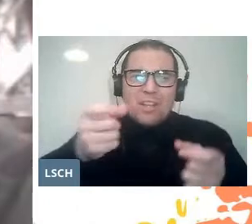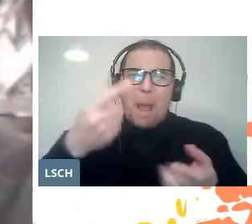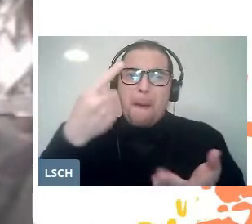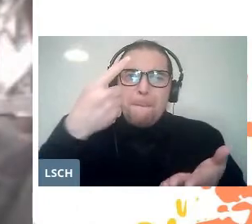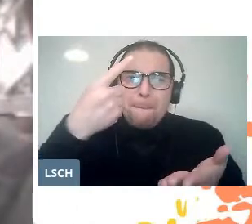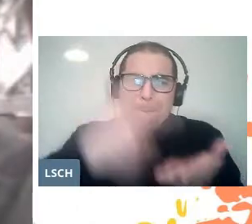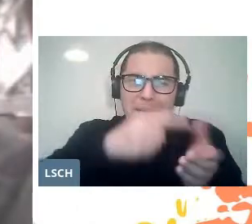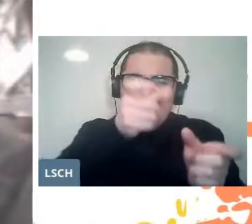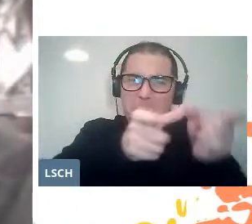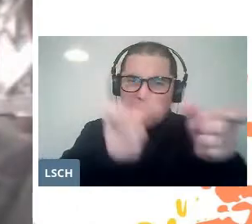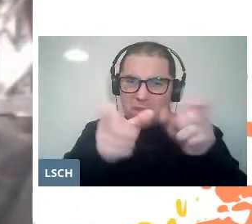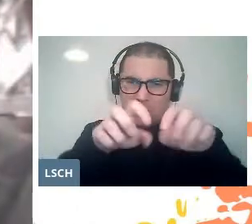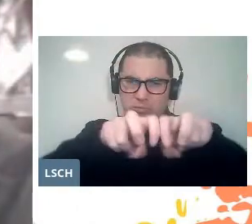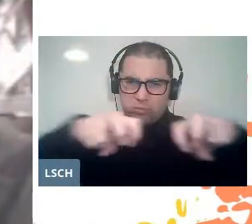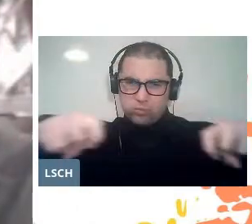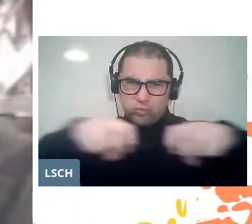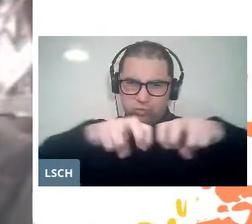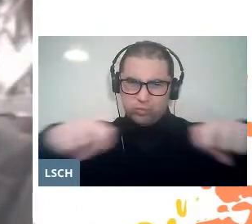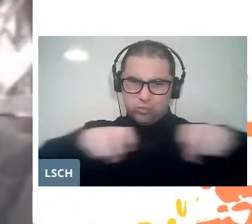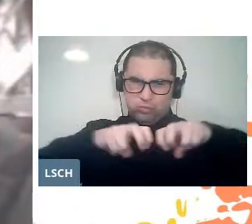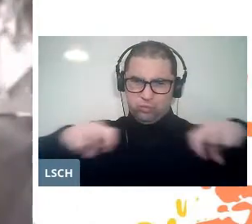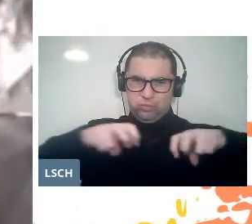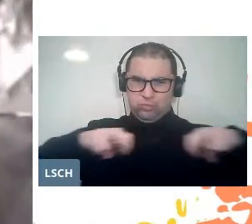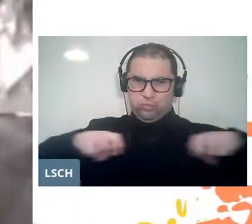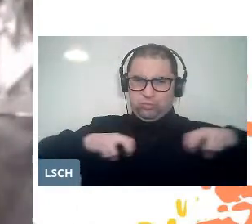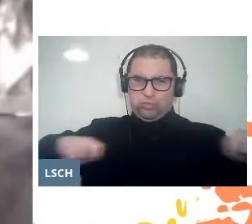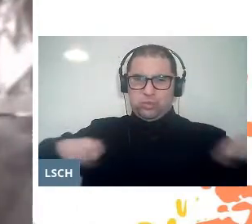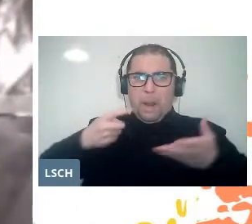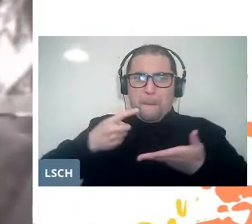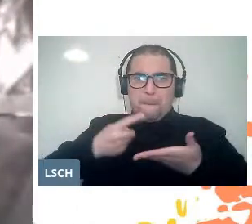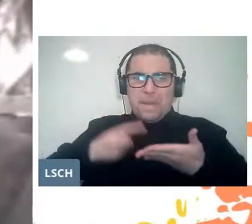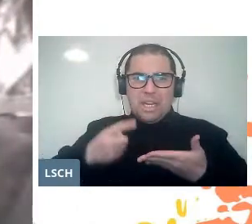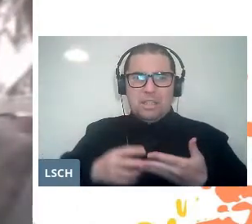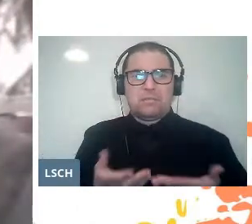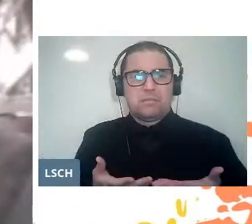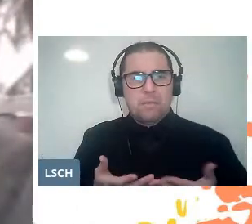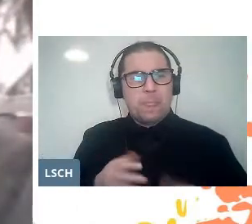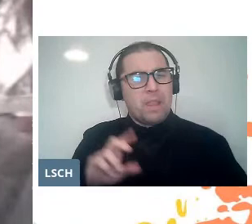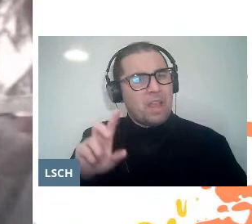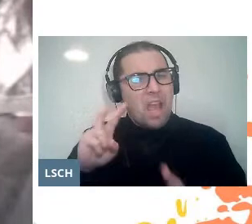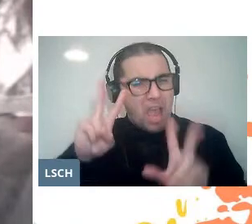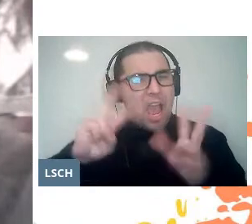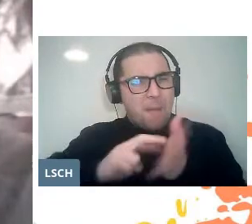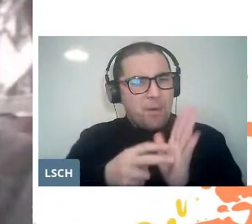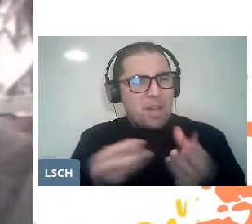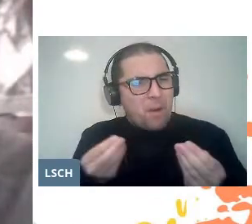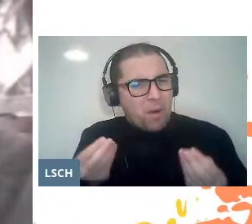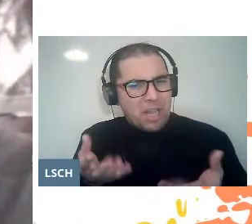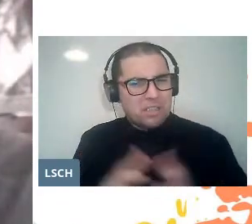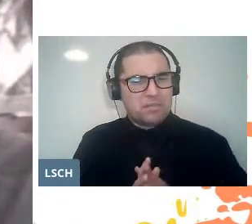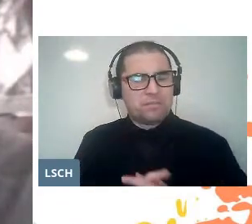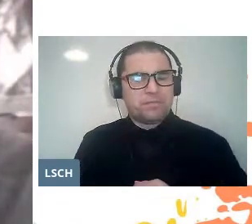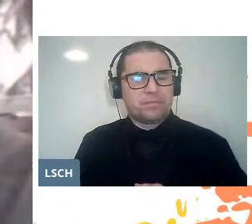among instrumentalists, soloists and choir. The crossroads for composers is what to do